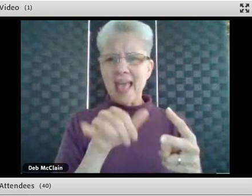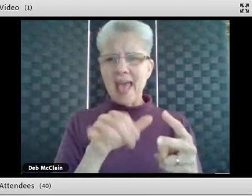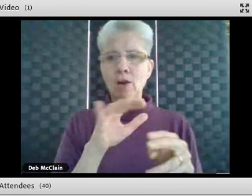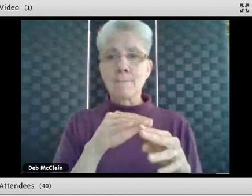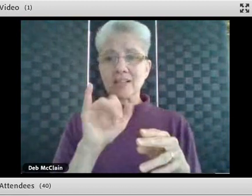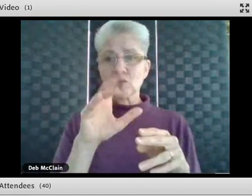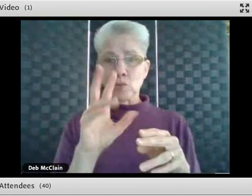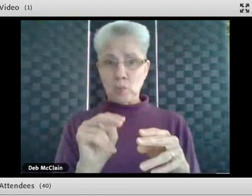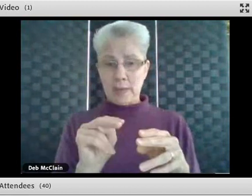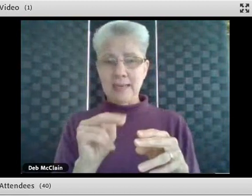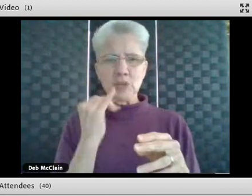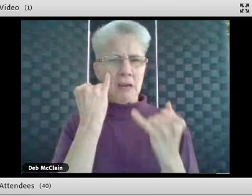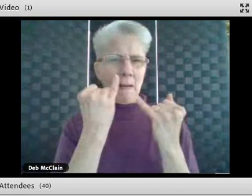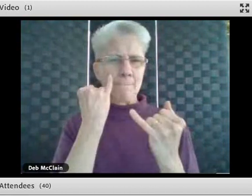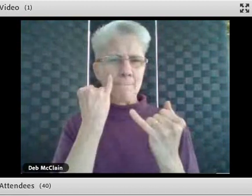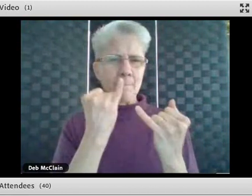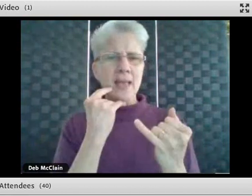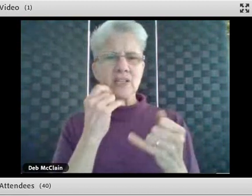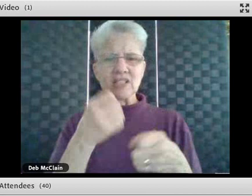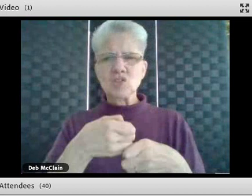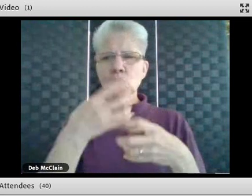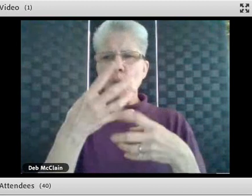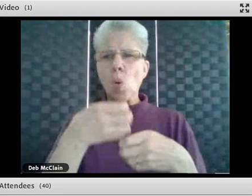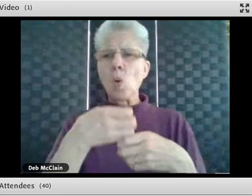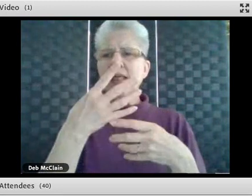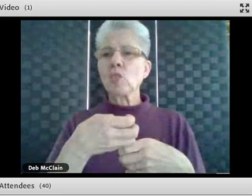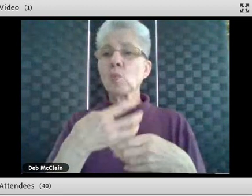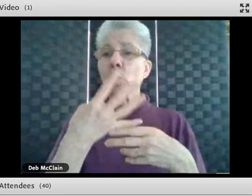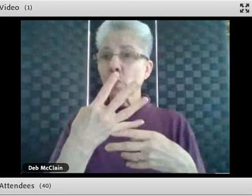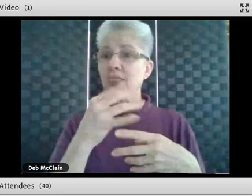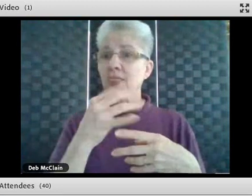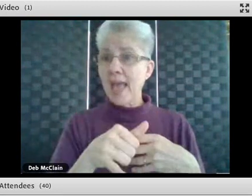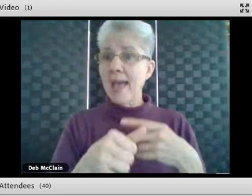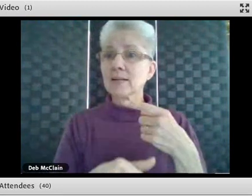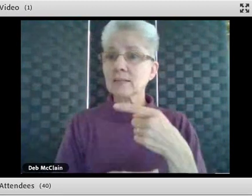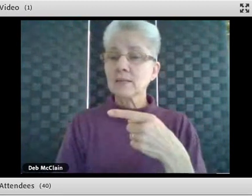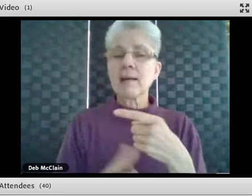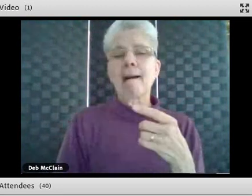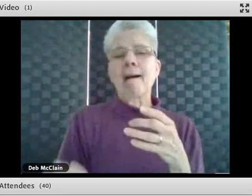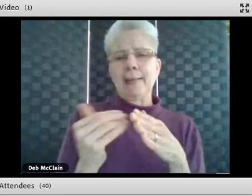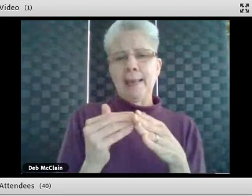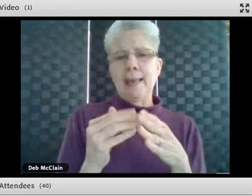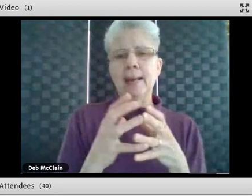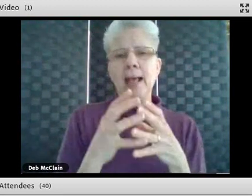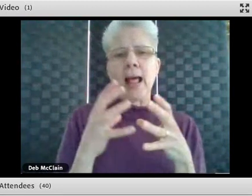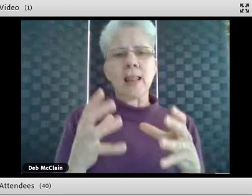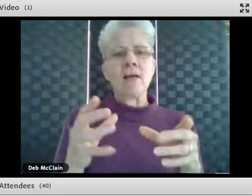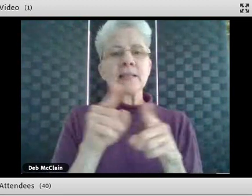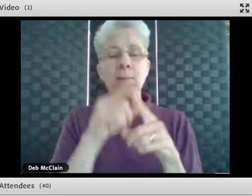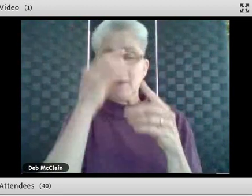Just kind of imagine this as kind of scrolling through. You know, once again, a lot of the same information as we saw